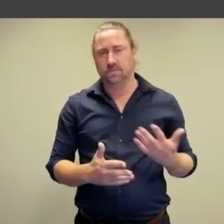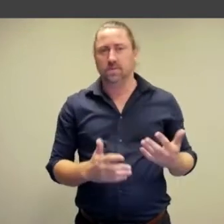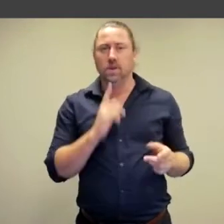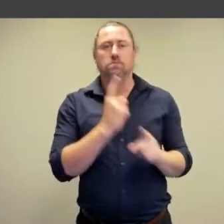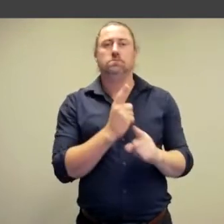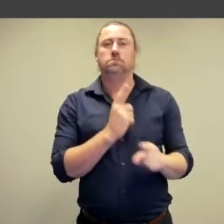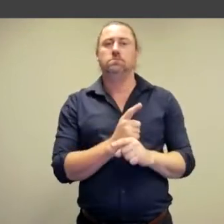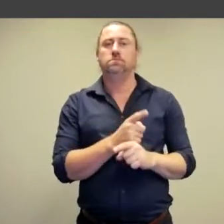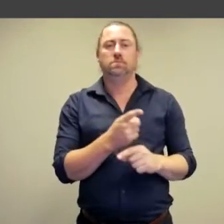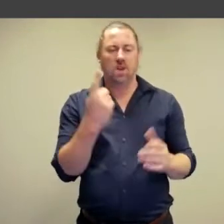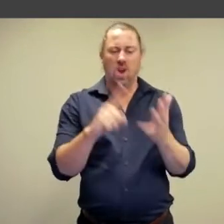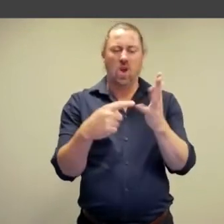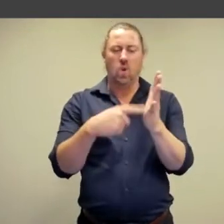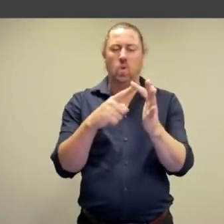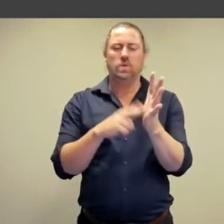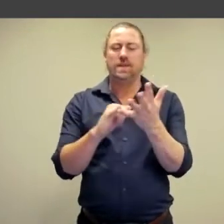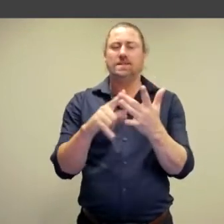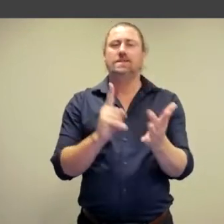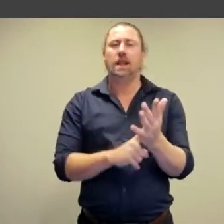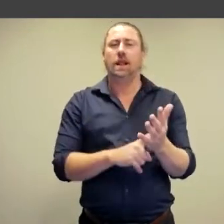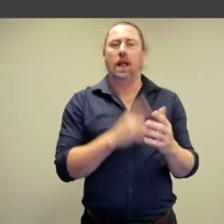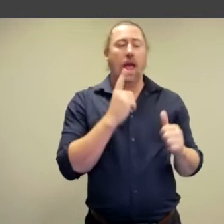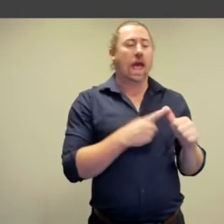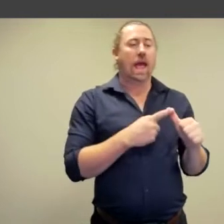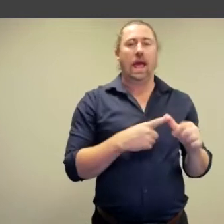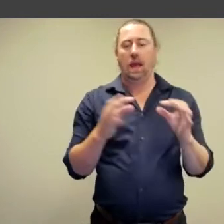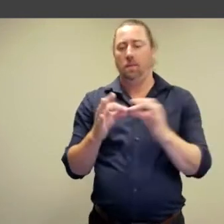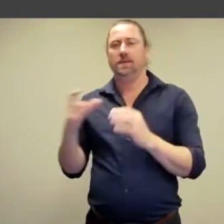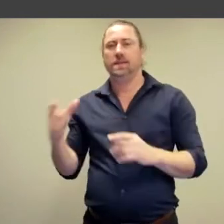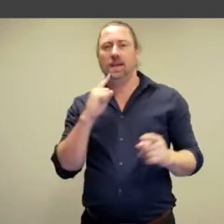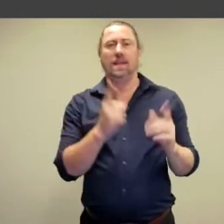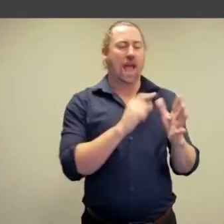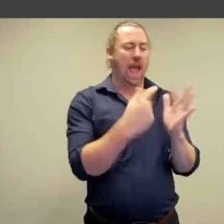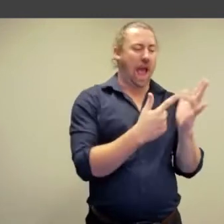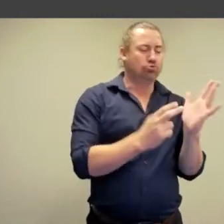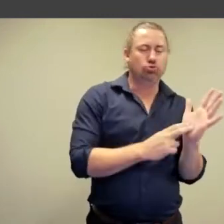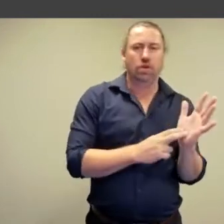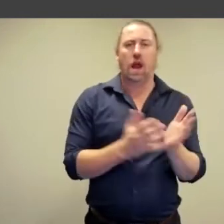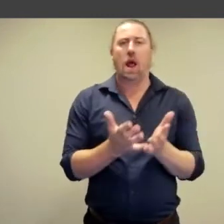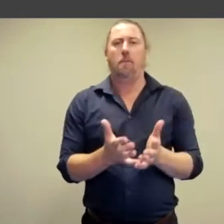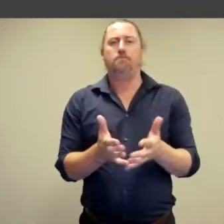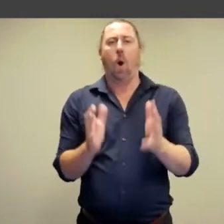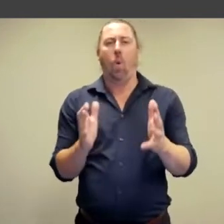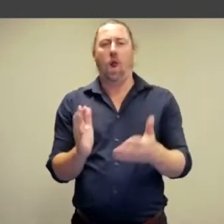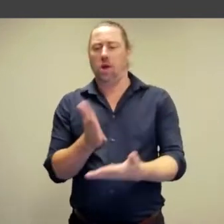utensils,